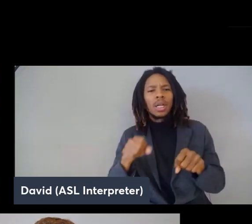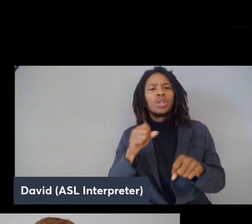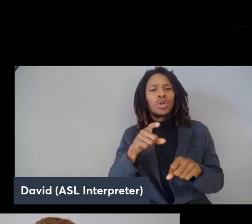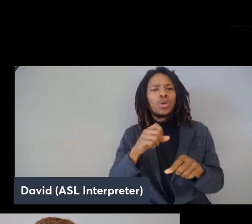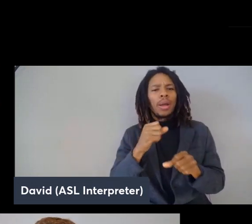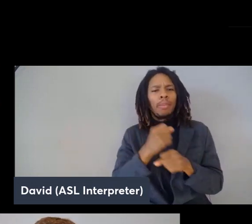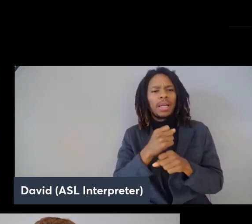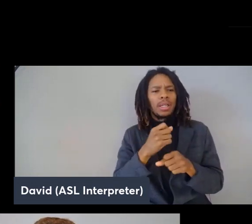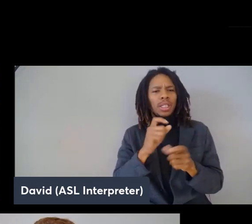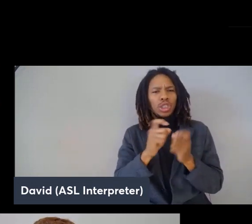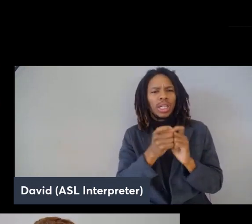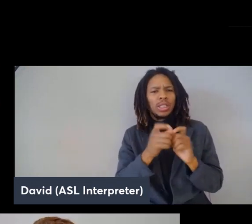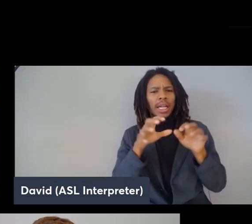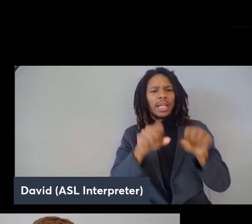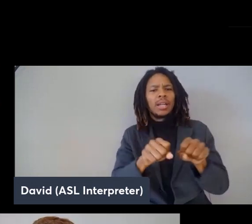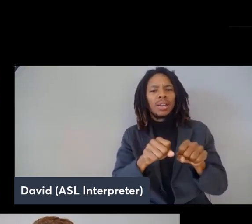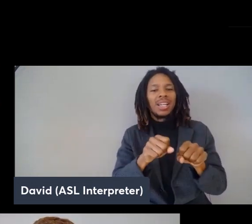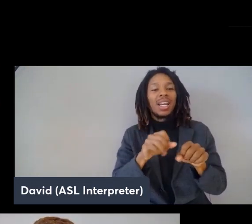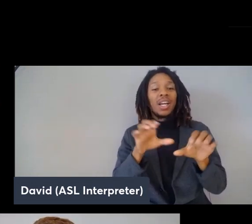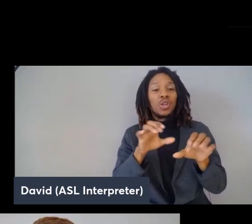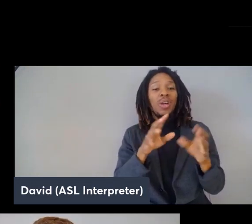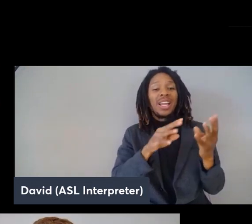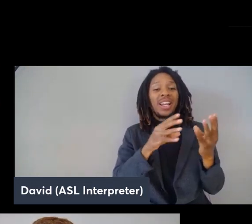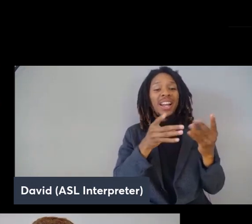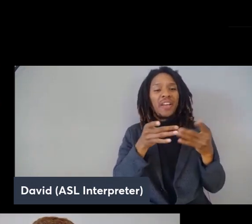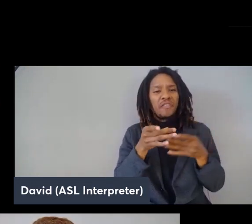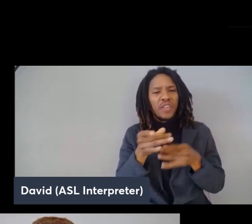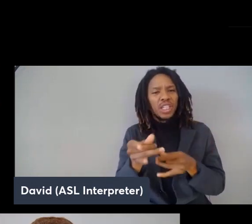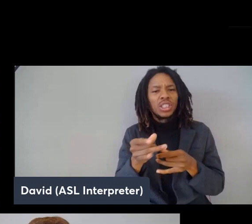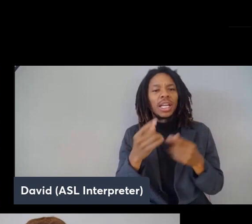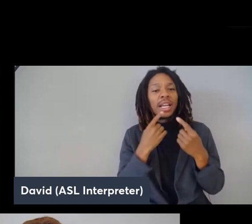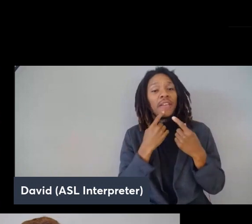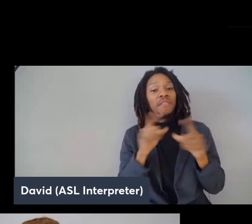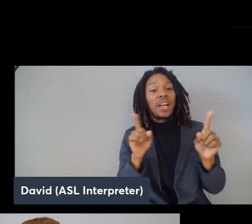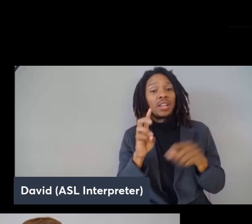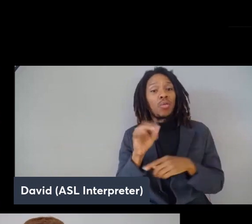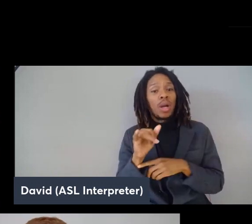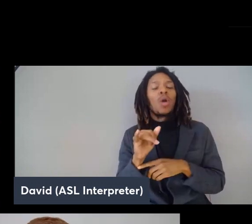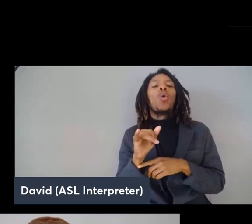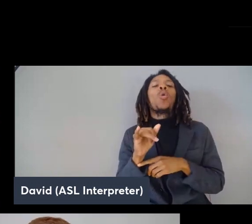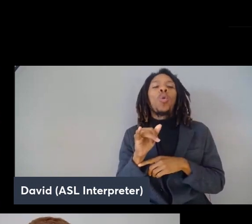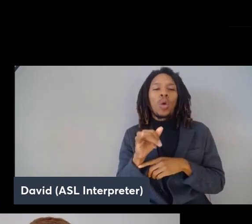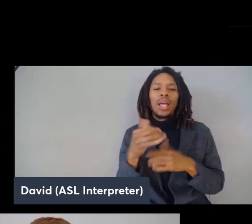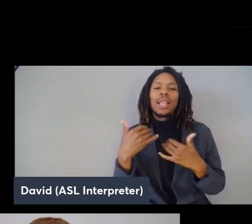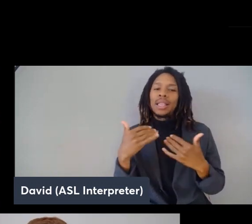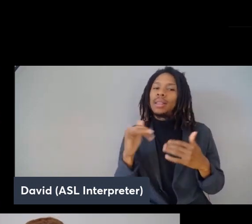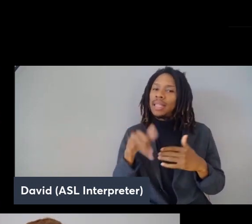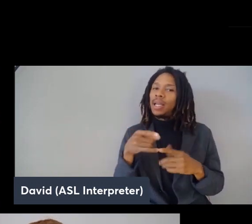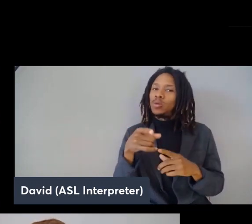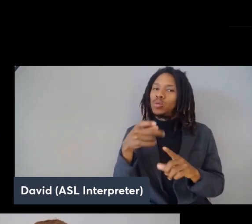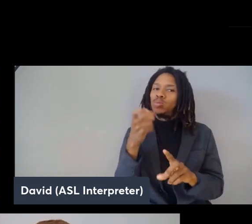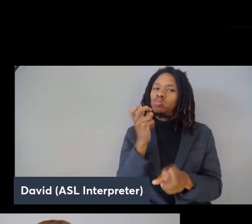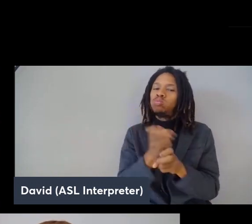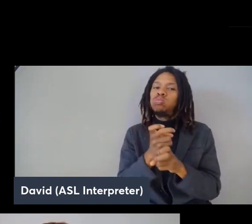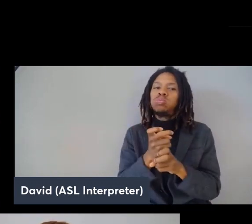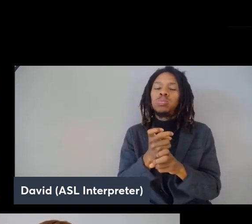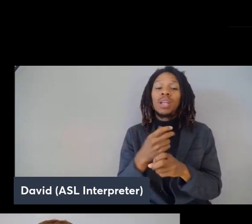and do that in an efficient and effective manner, that's actually really hard to do. And if you have a lot of different type of databases,